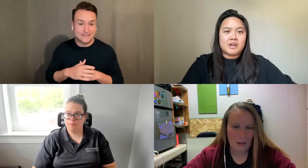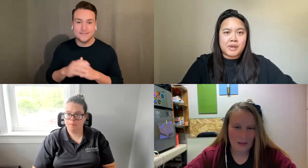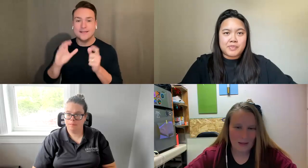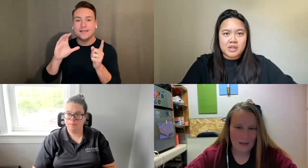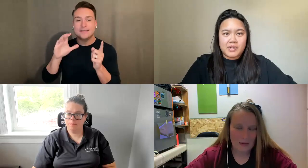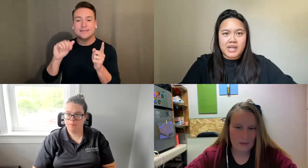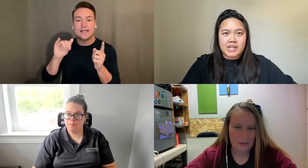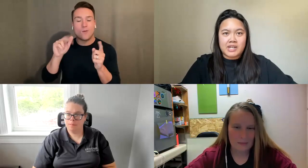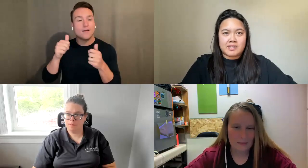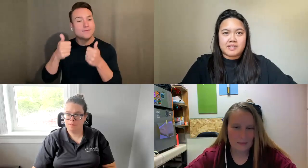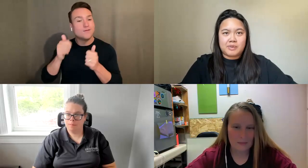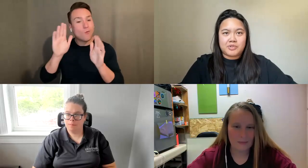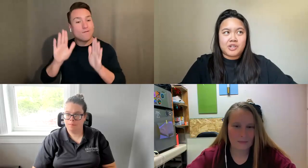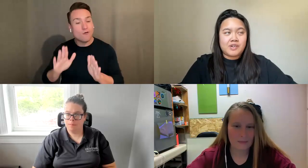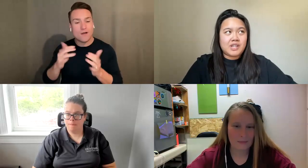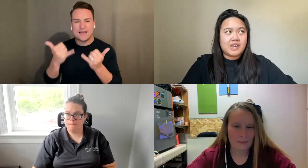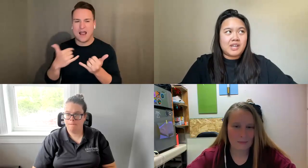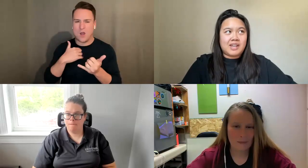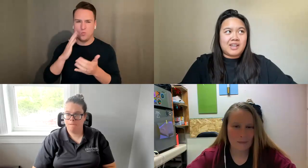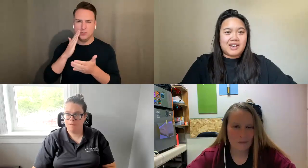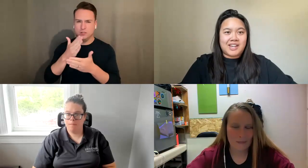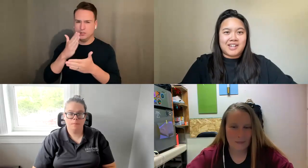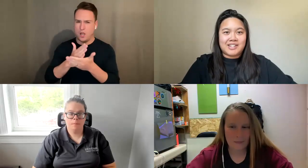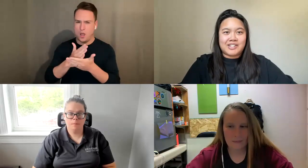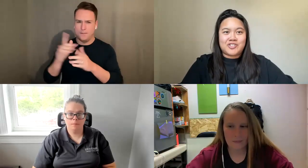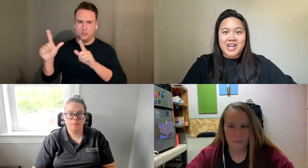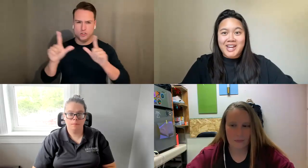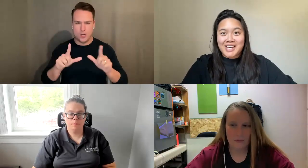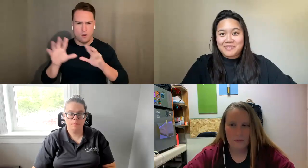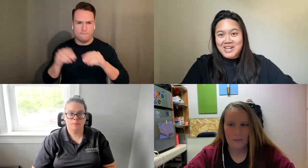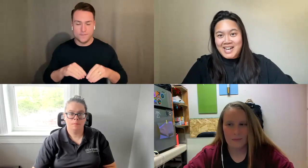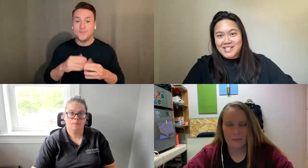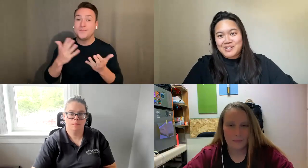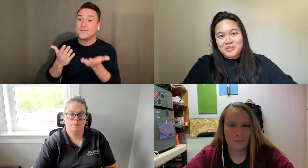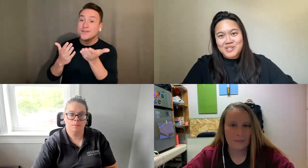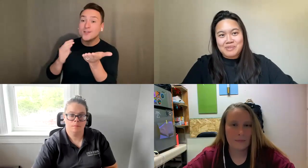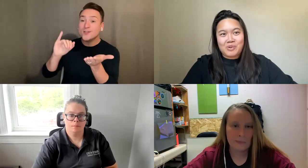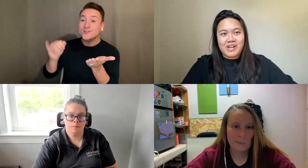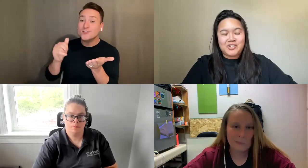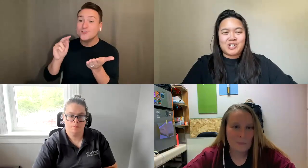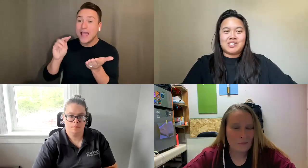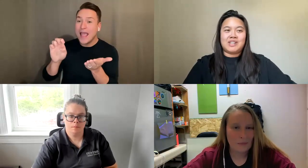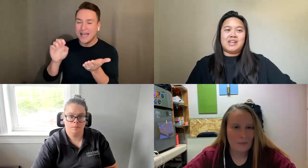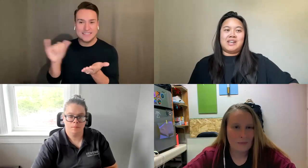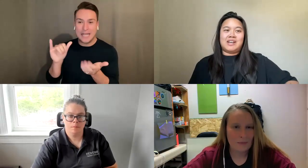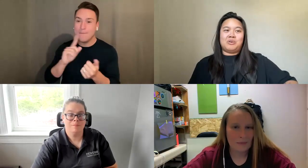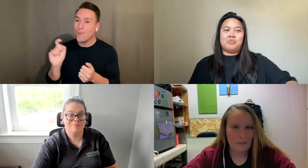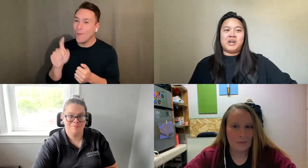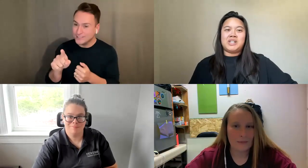I'm going to go ahead and stop sharing. And, Jane, I'm going to ask you the same question.